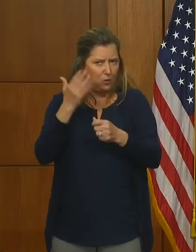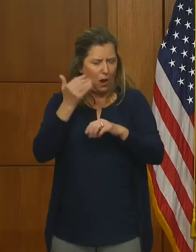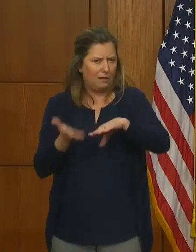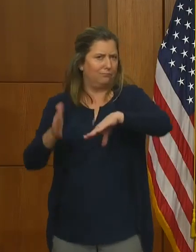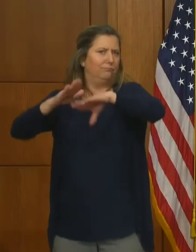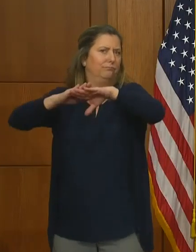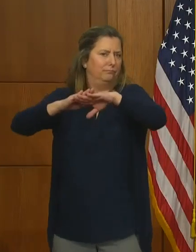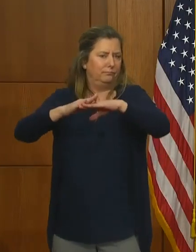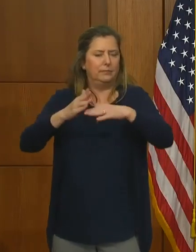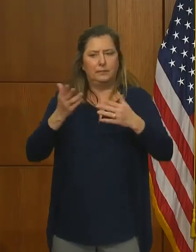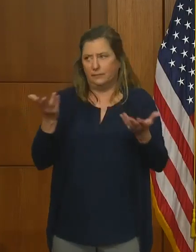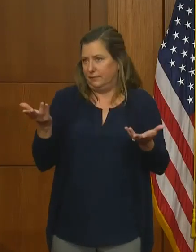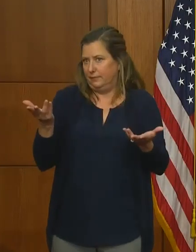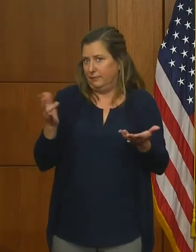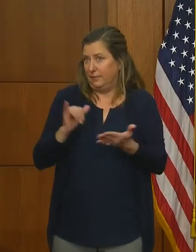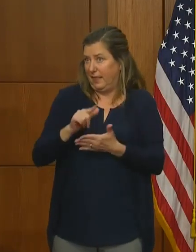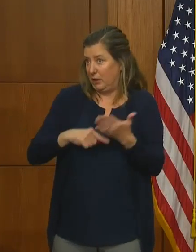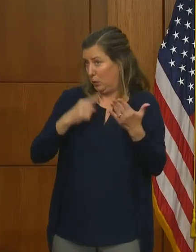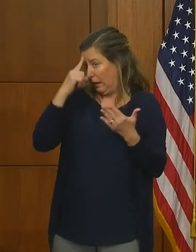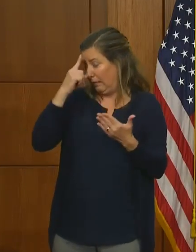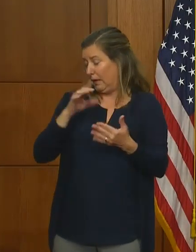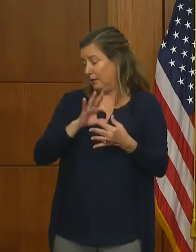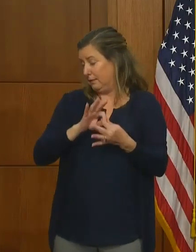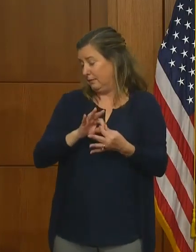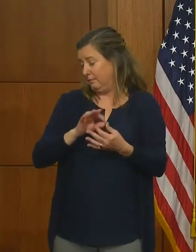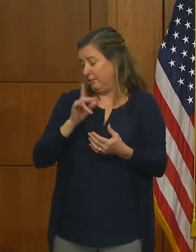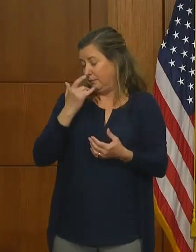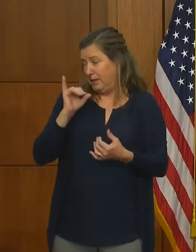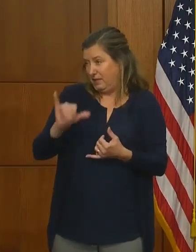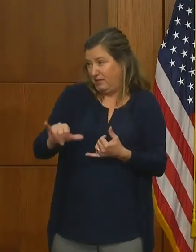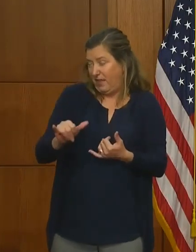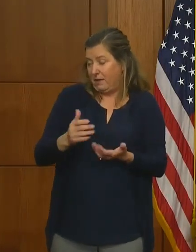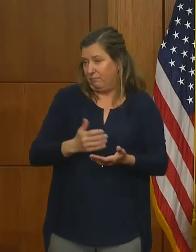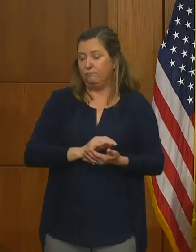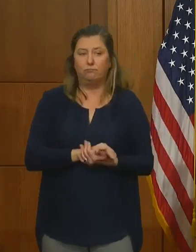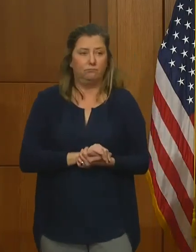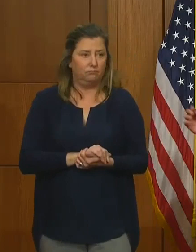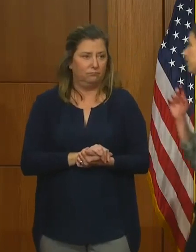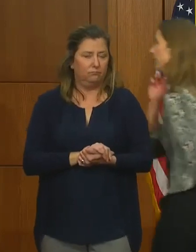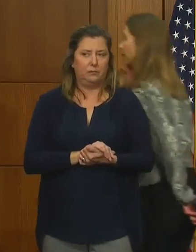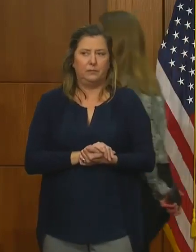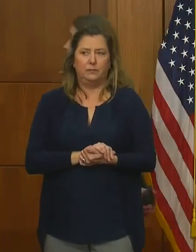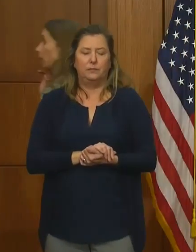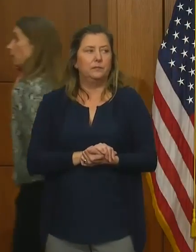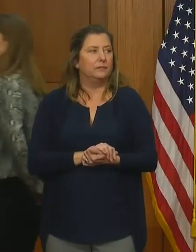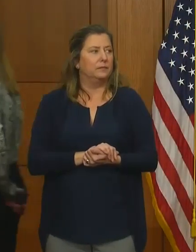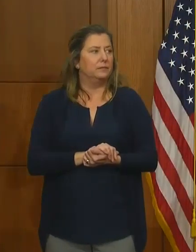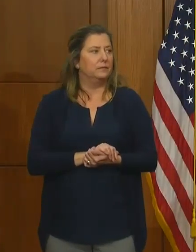TO THE TEAM TO FULLY UNDERSTAND. THAT JOB- BUT